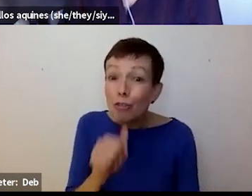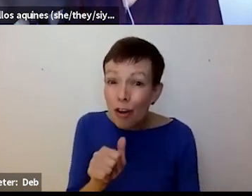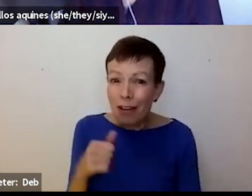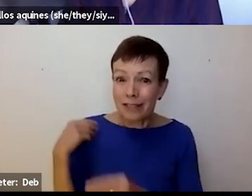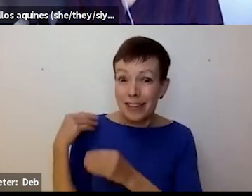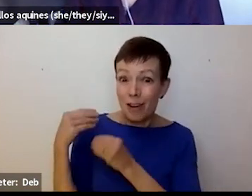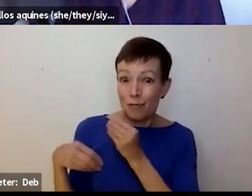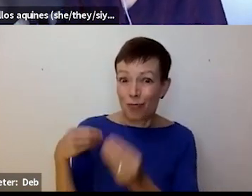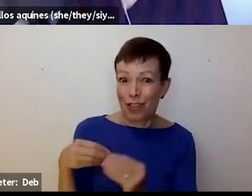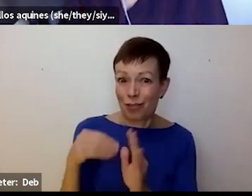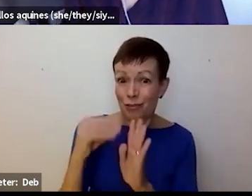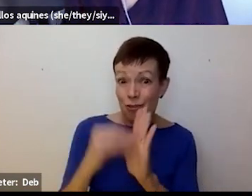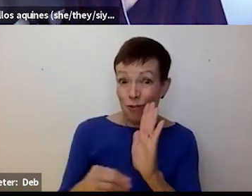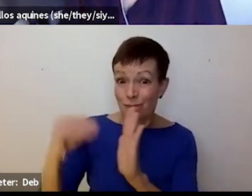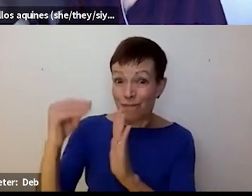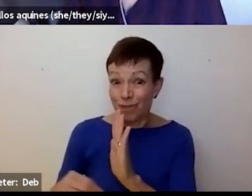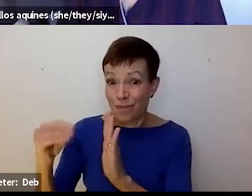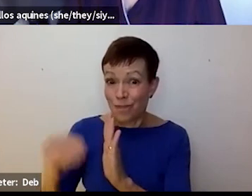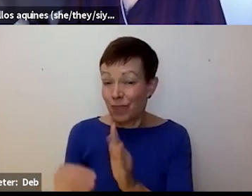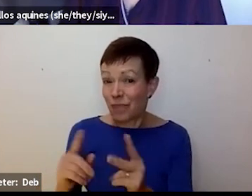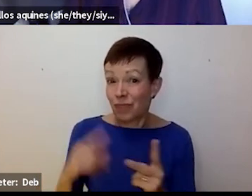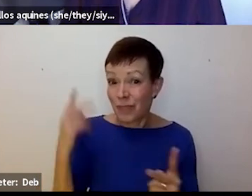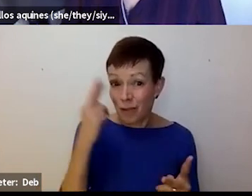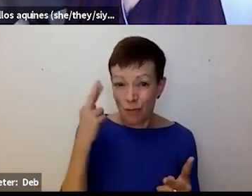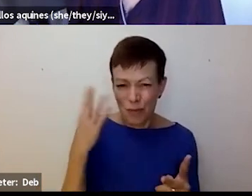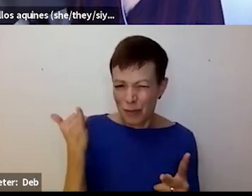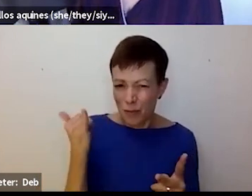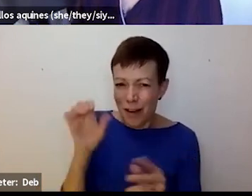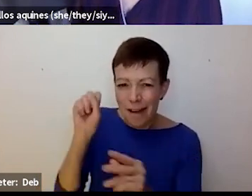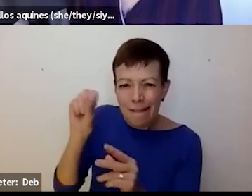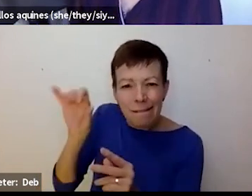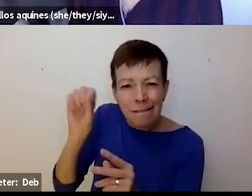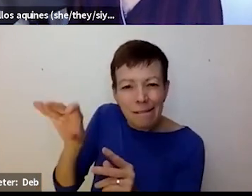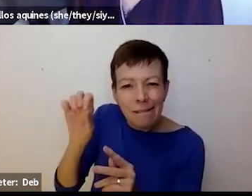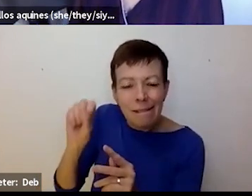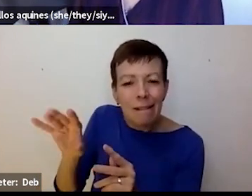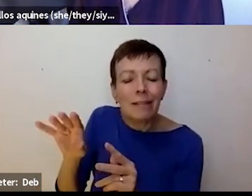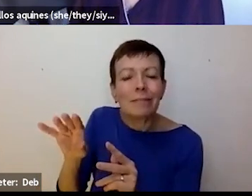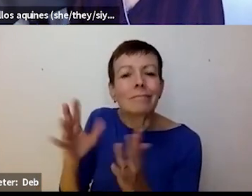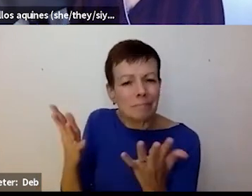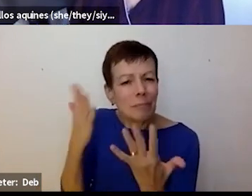usually see and this is why, right? And this is why it is important that the proposal is